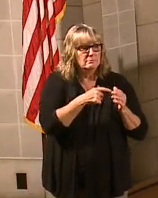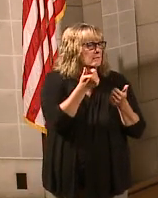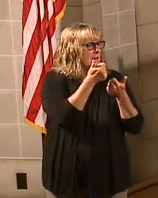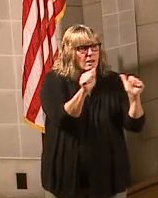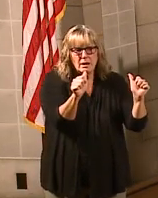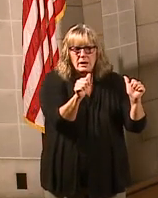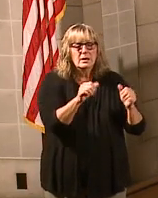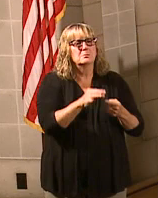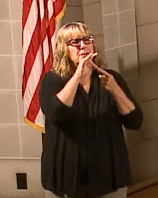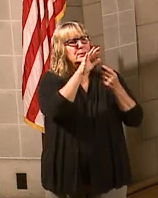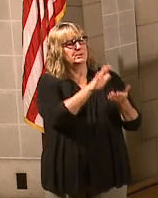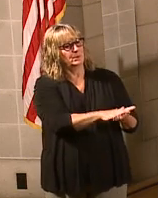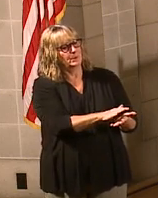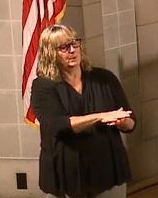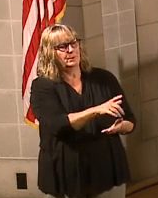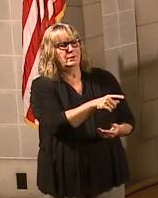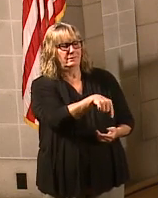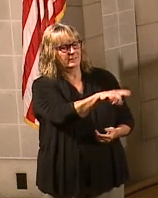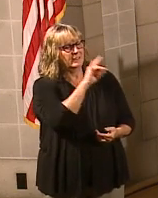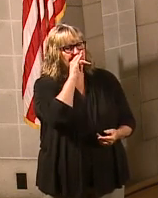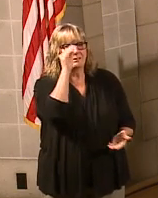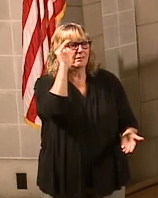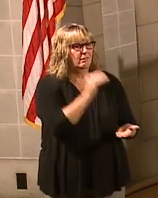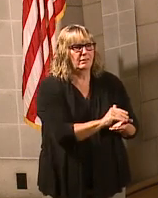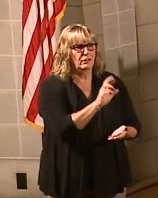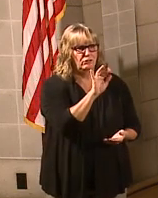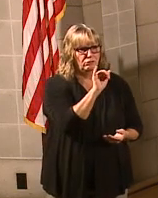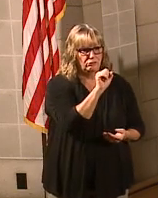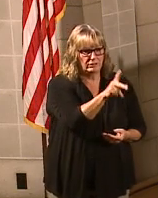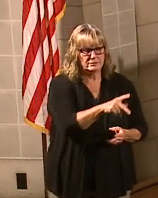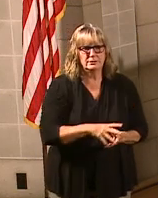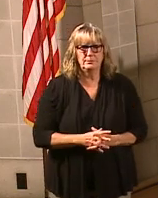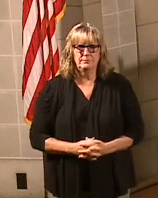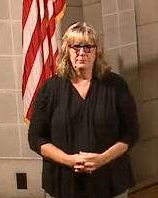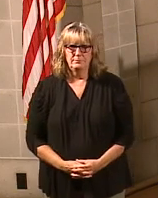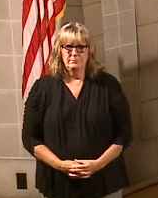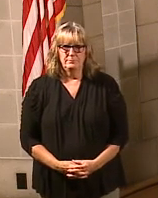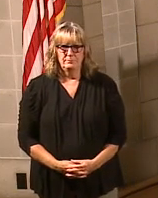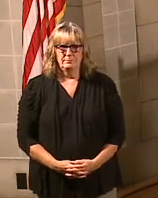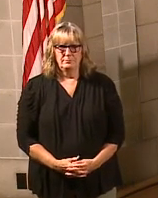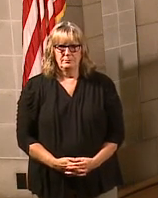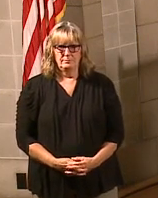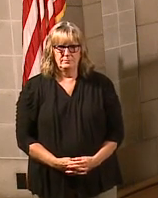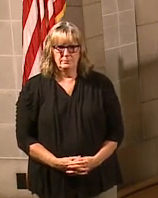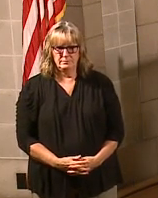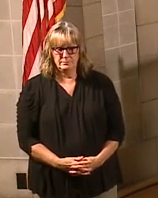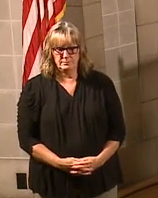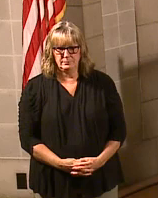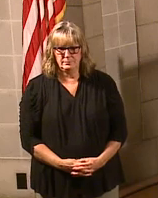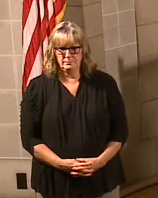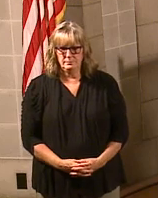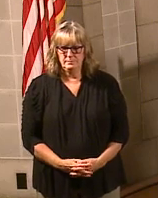THEIR CHILD I THINK IT SHOULD BE